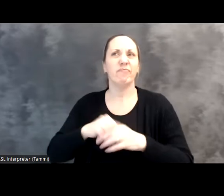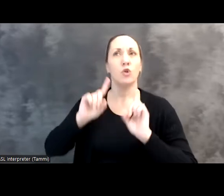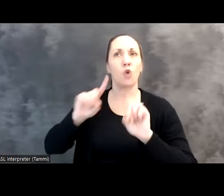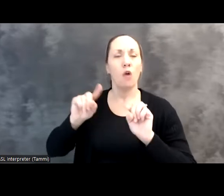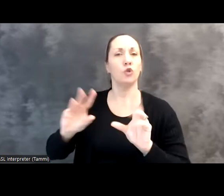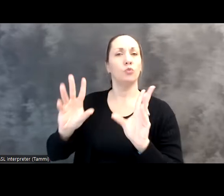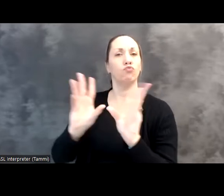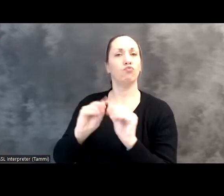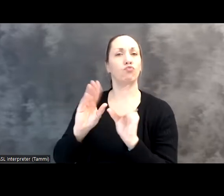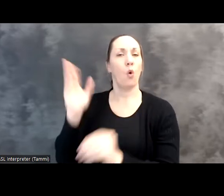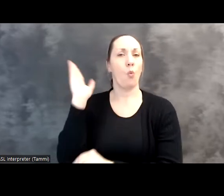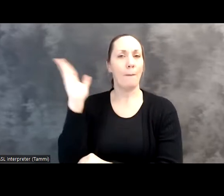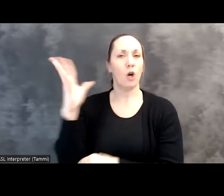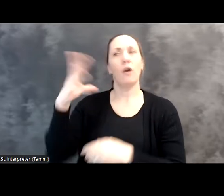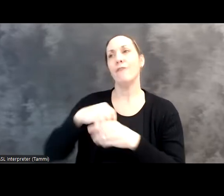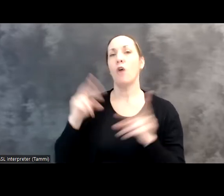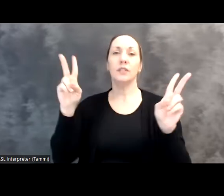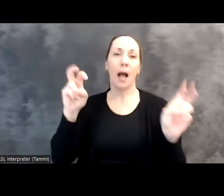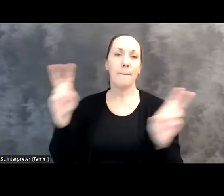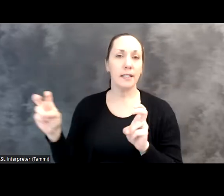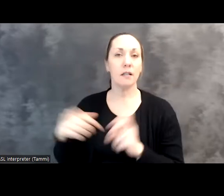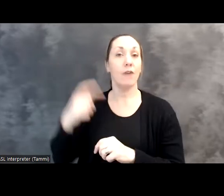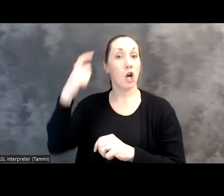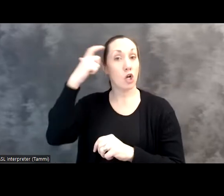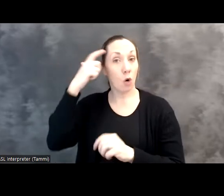last -- over the past two days you may have participated in